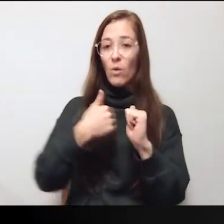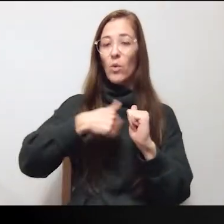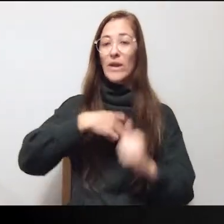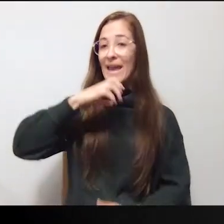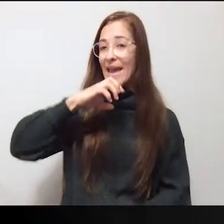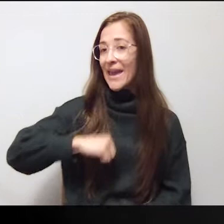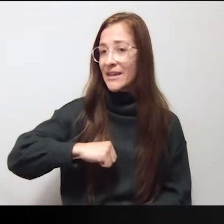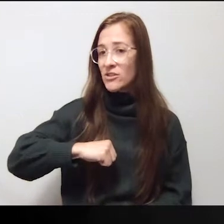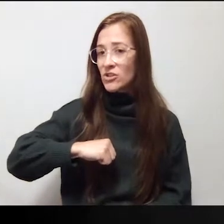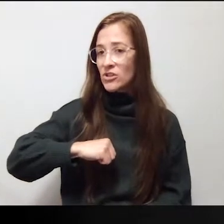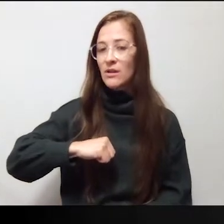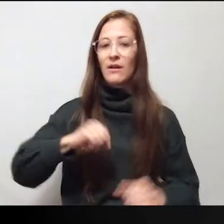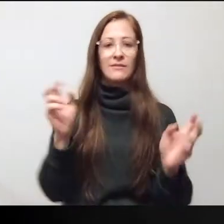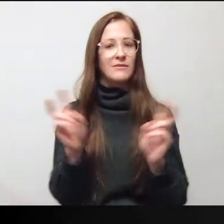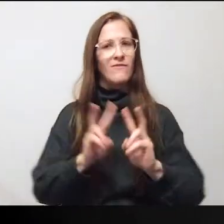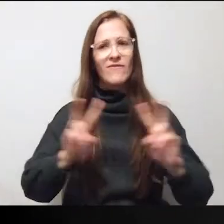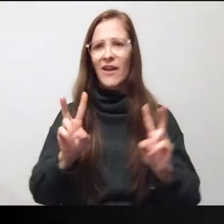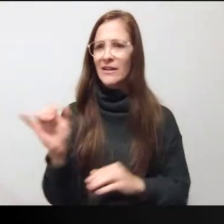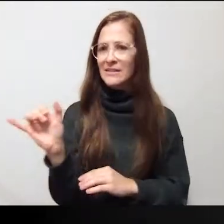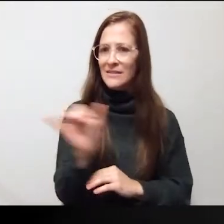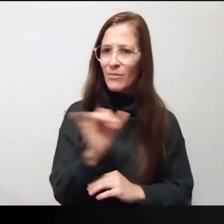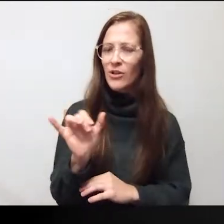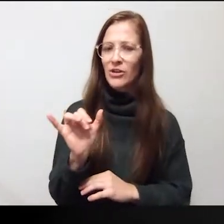is very similar to how disability